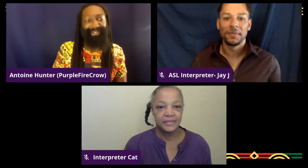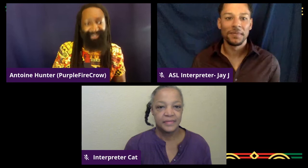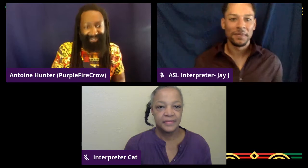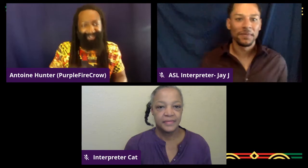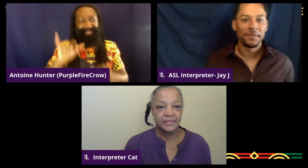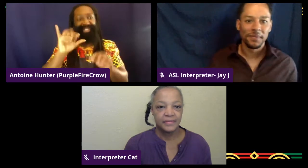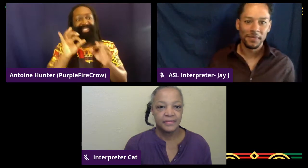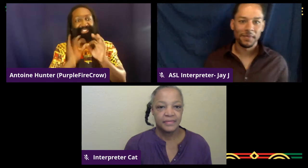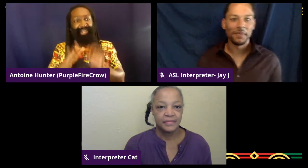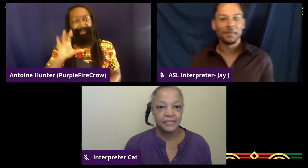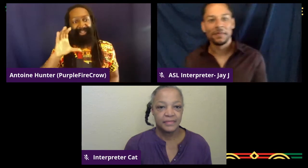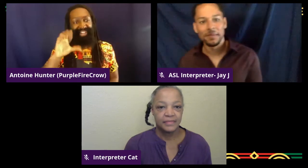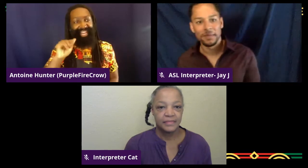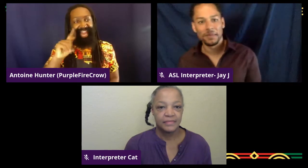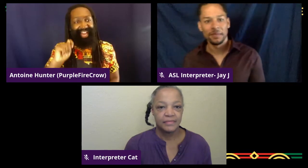Cool. Interpreter Cat.